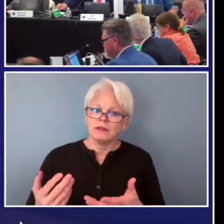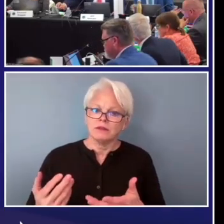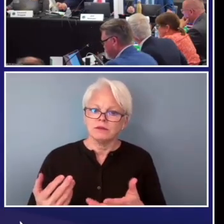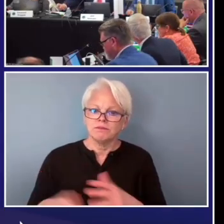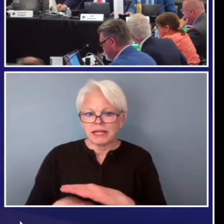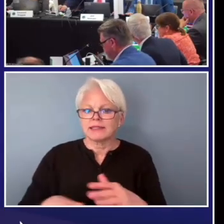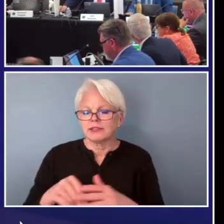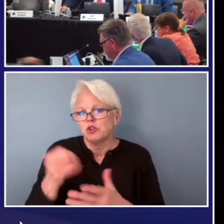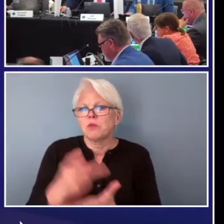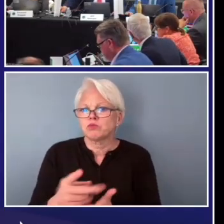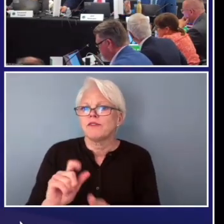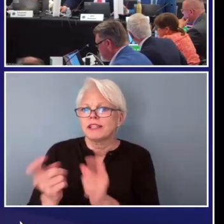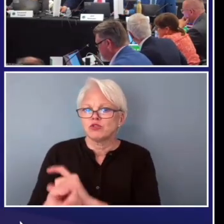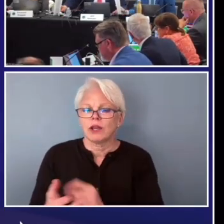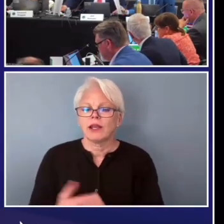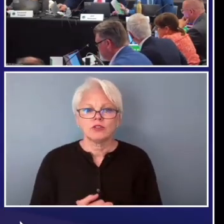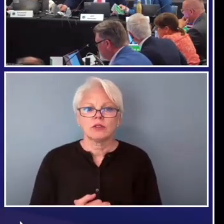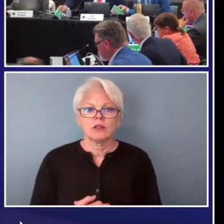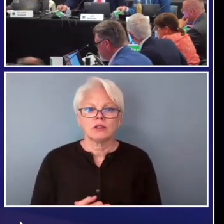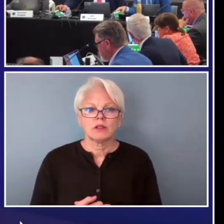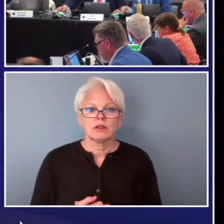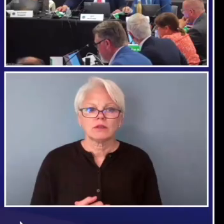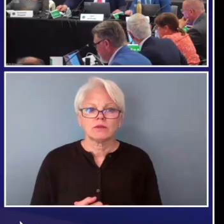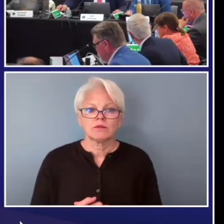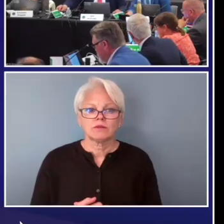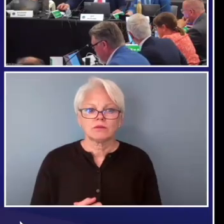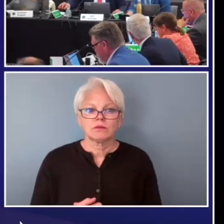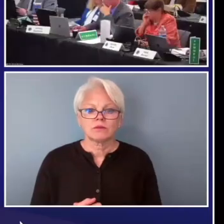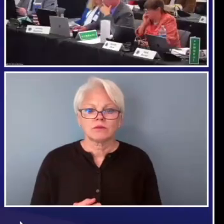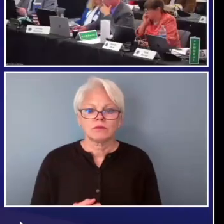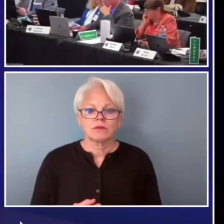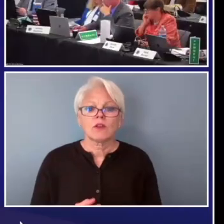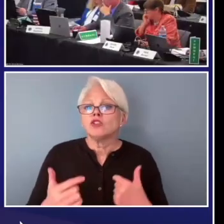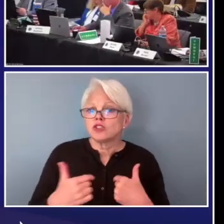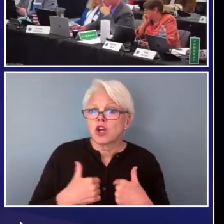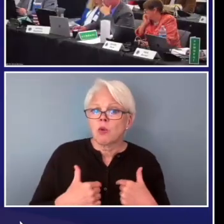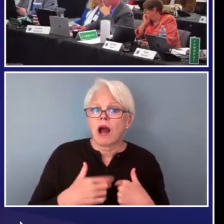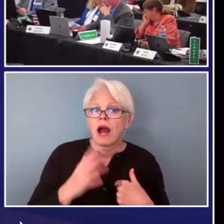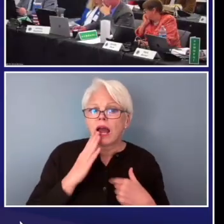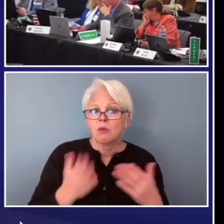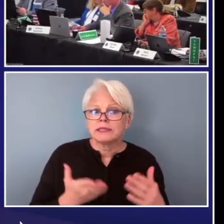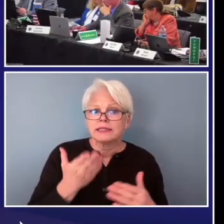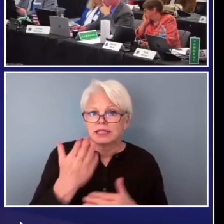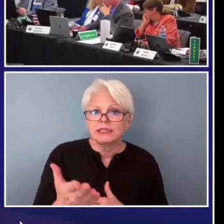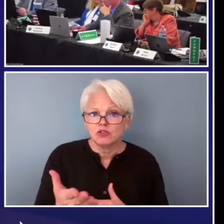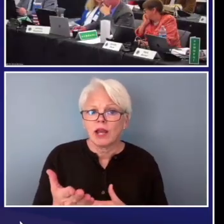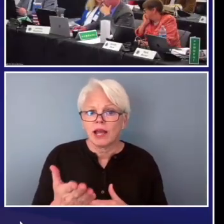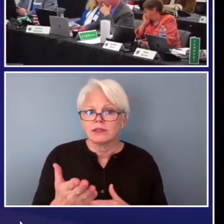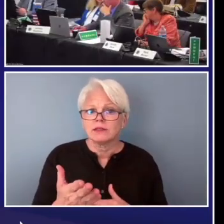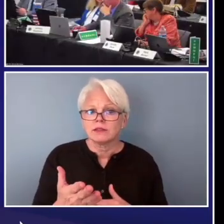So I would suggest, um, because other bodies, particularly in the triad, still need to know something about timing.